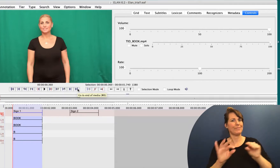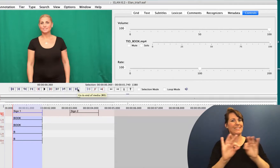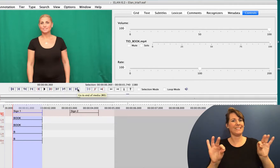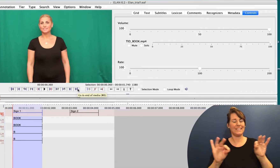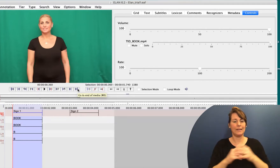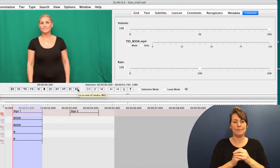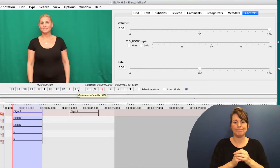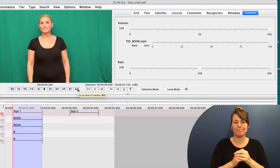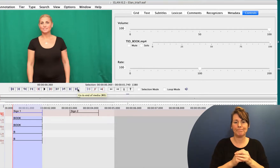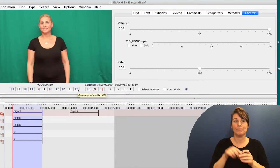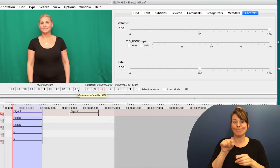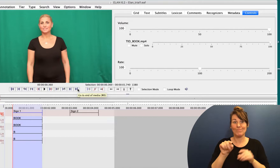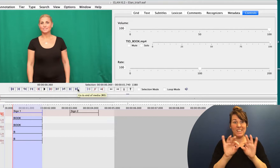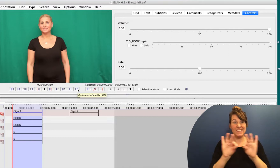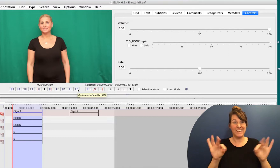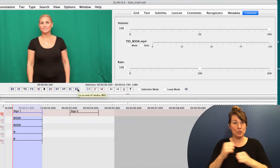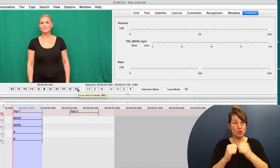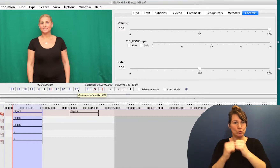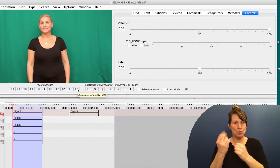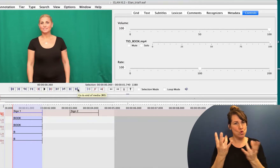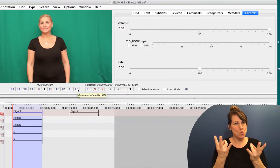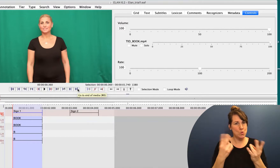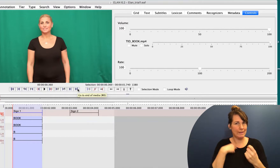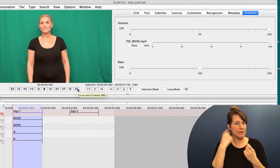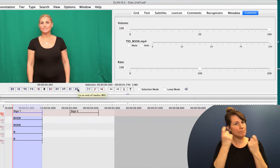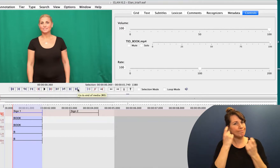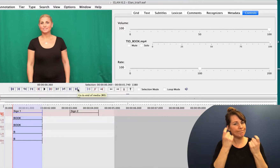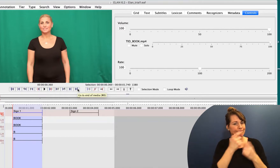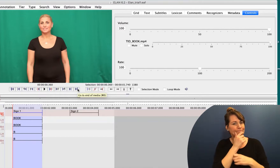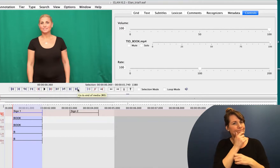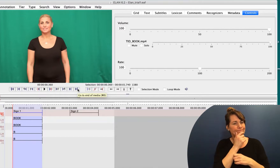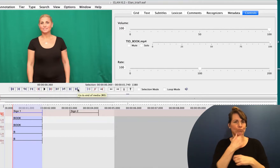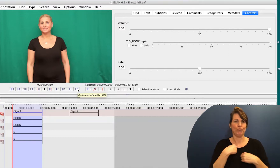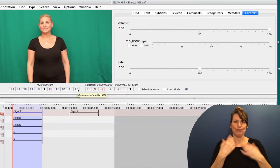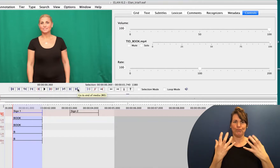But when I think about the tier structure, I want these two tiers